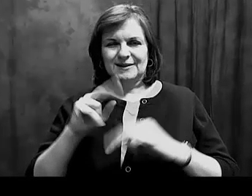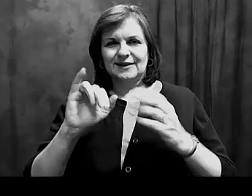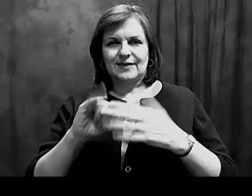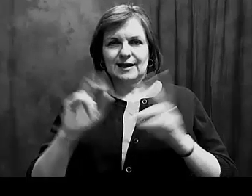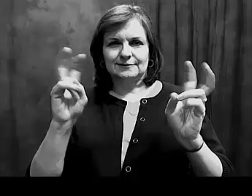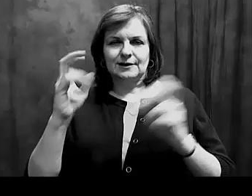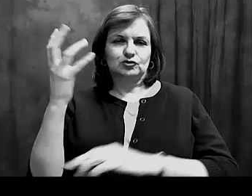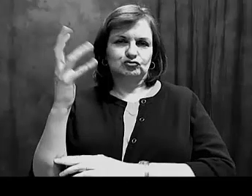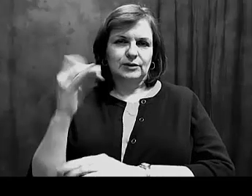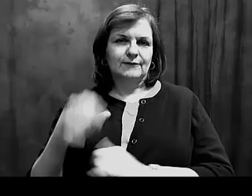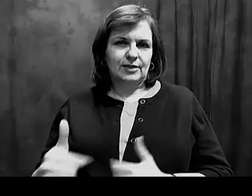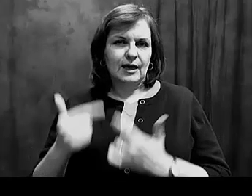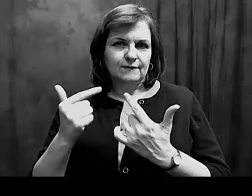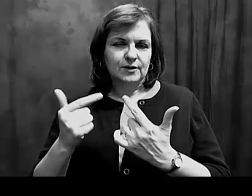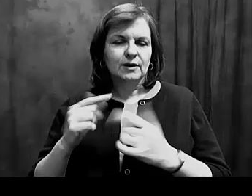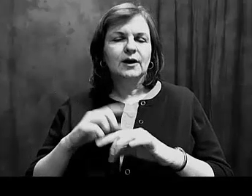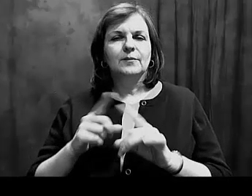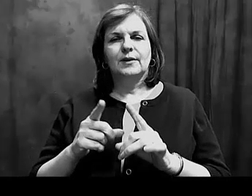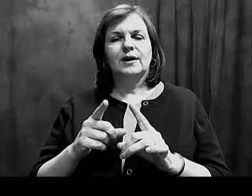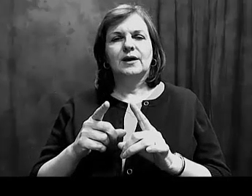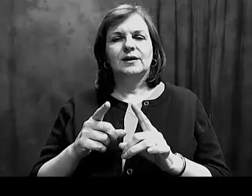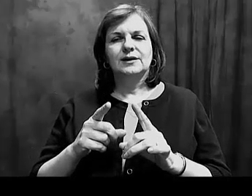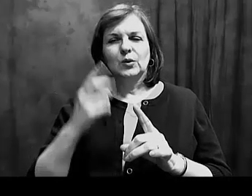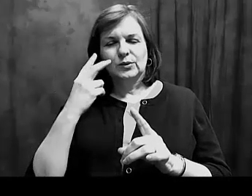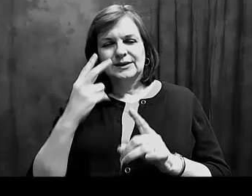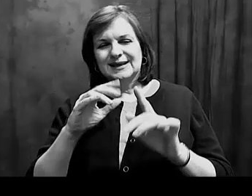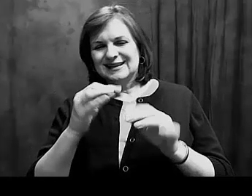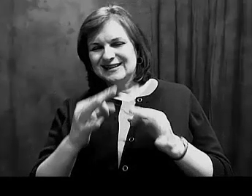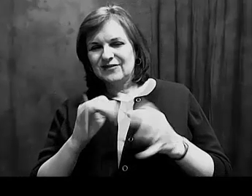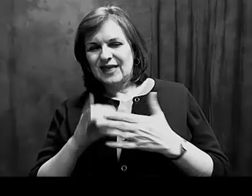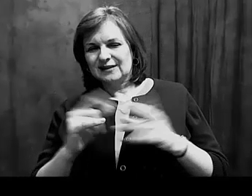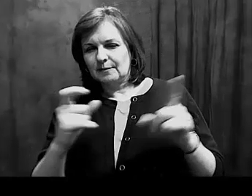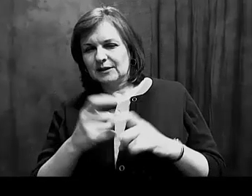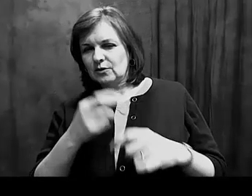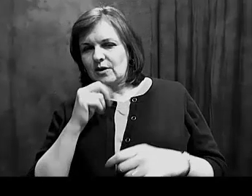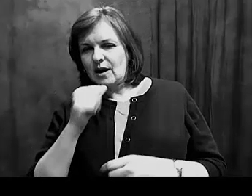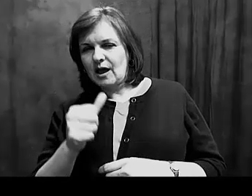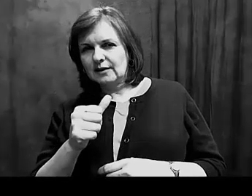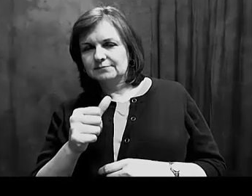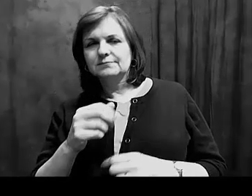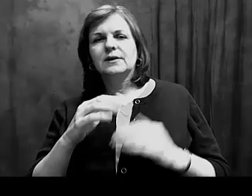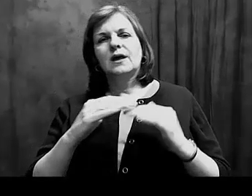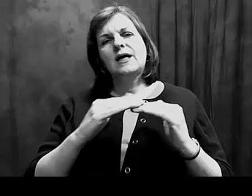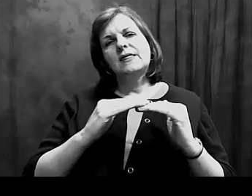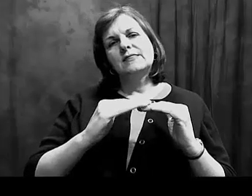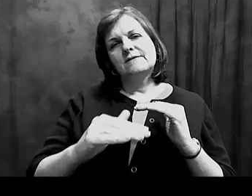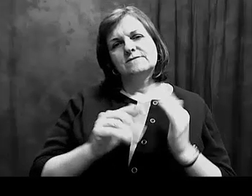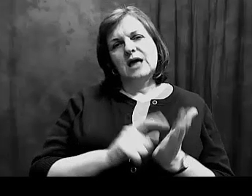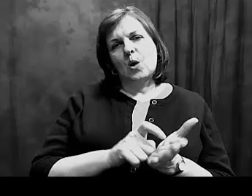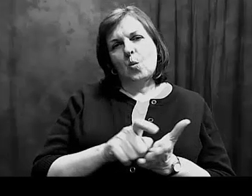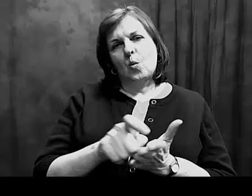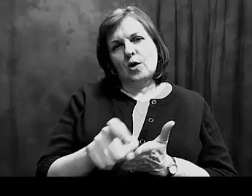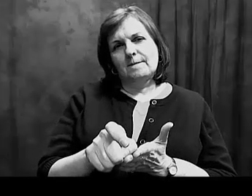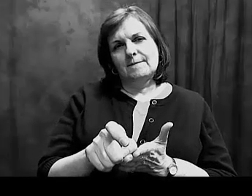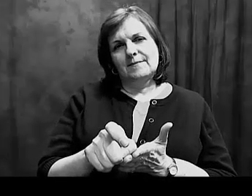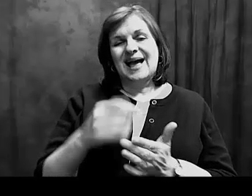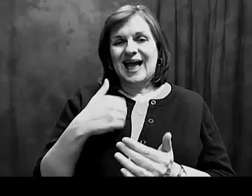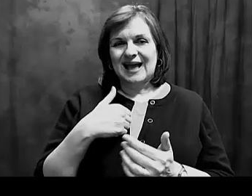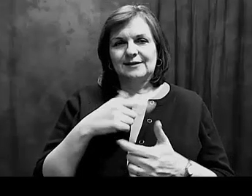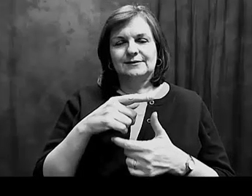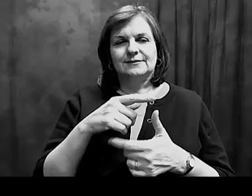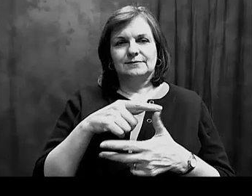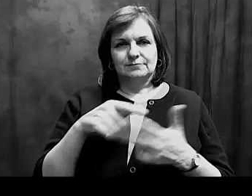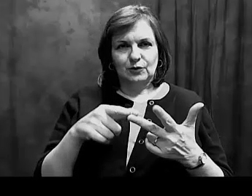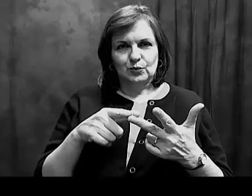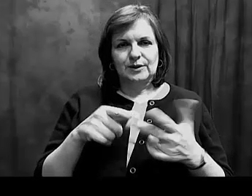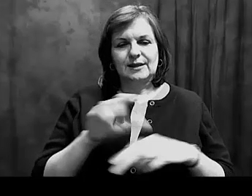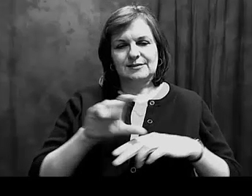but we also have to think about what it means as far as their complexity so a flat worm like I showed you -- it has ectoderm, mesoderm,